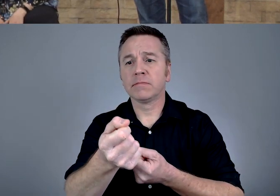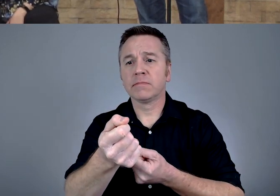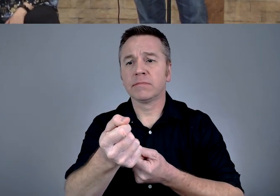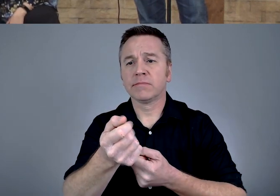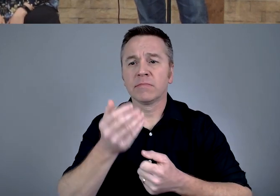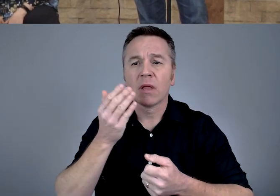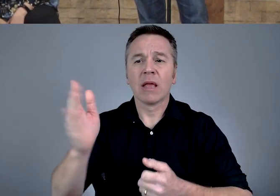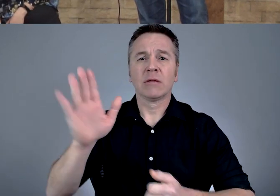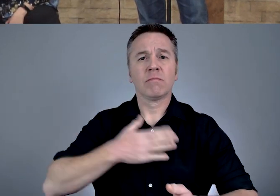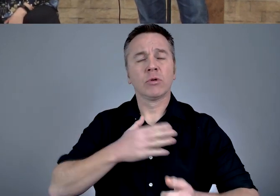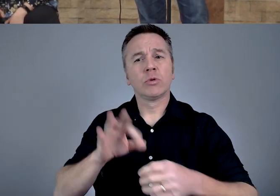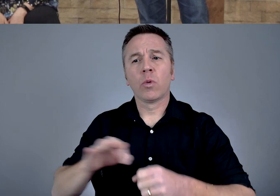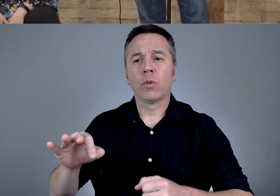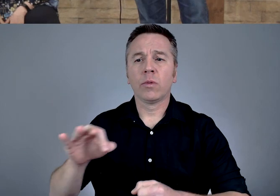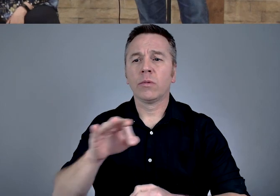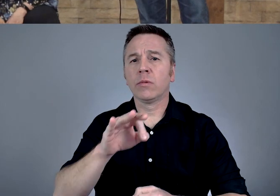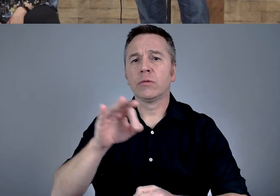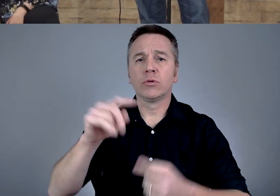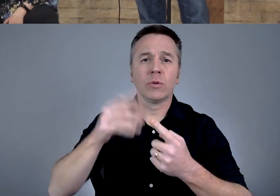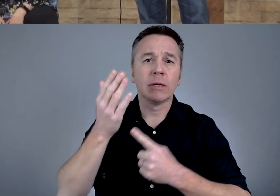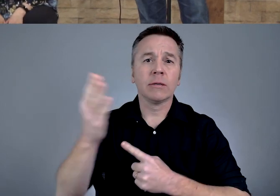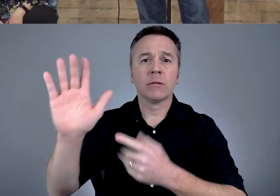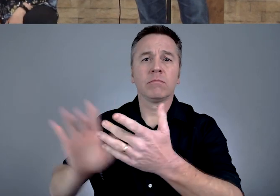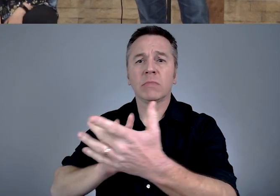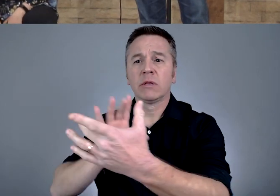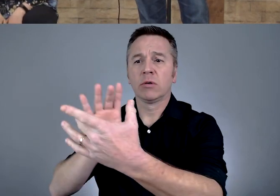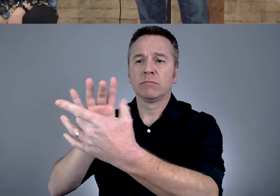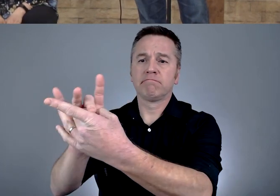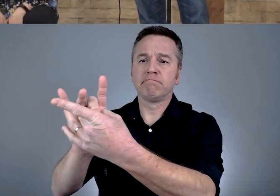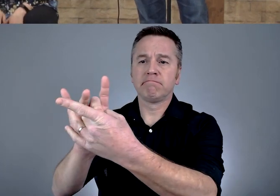That our souls to him belong.